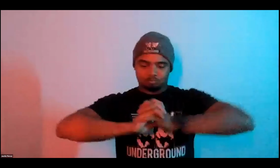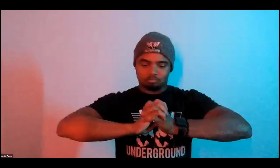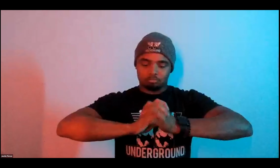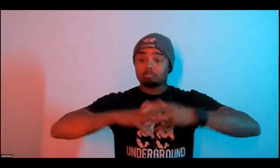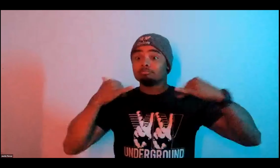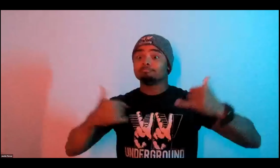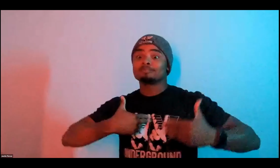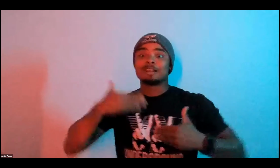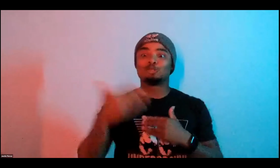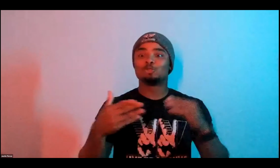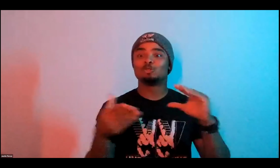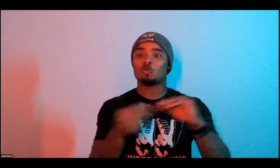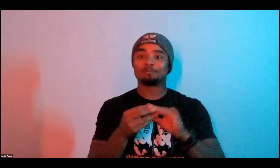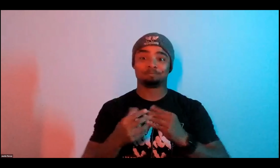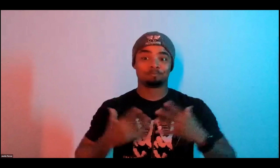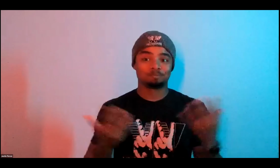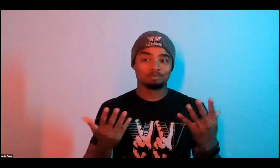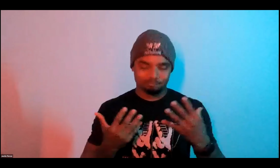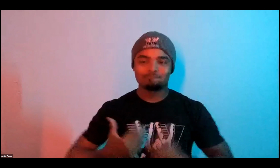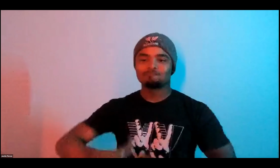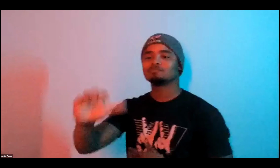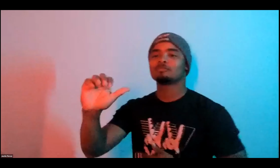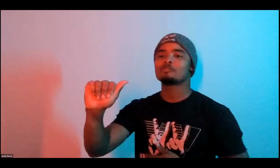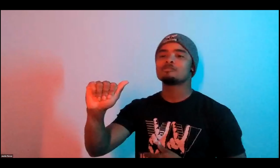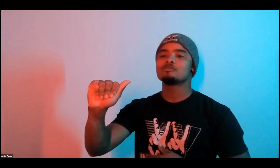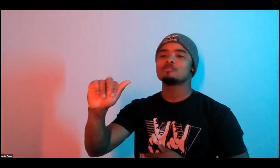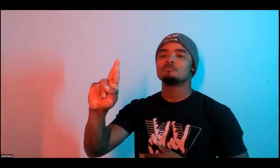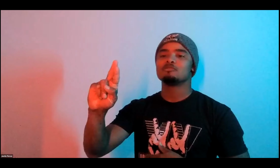My next story.